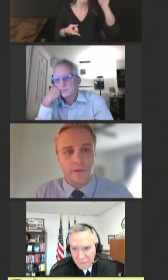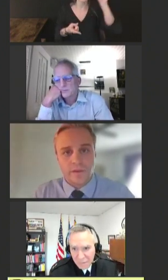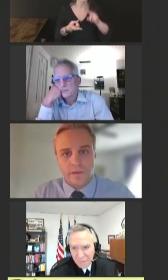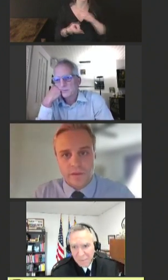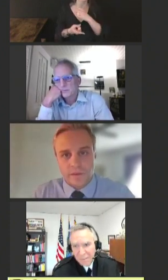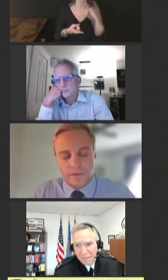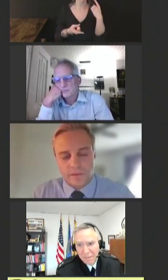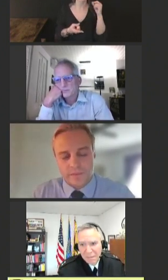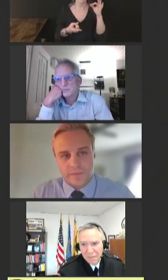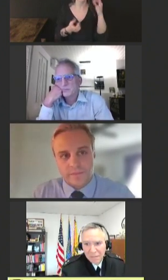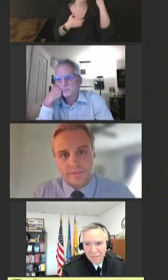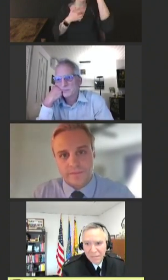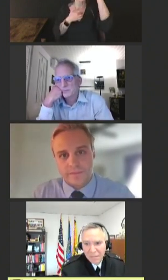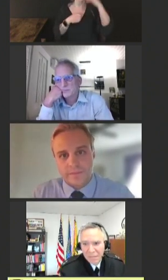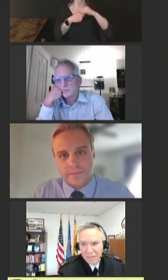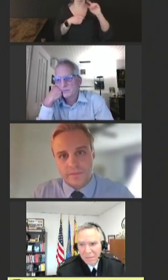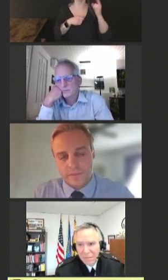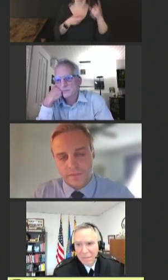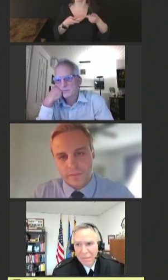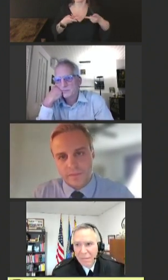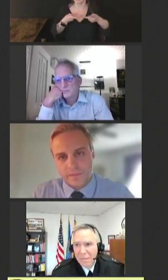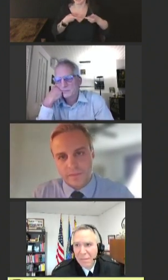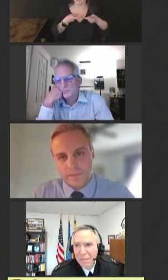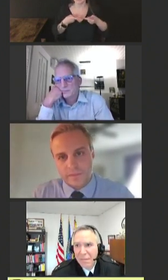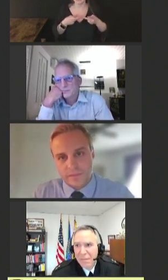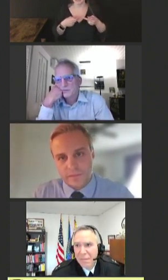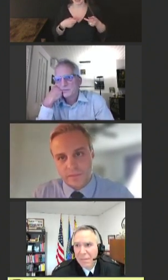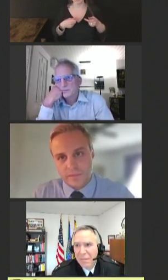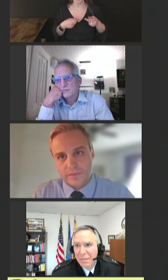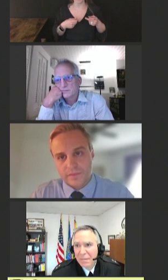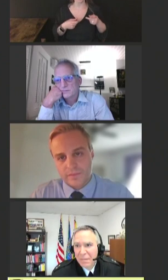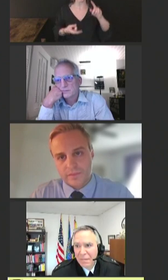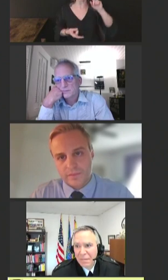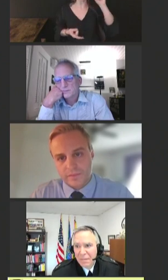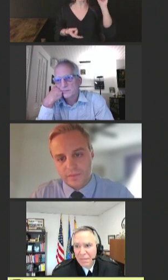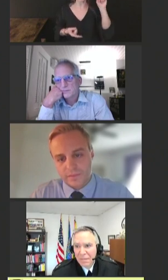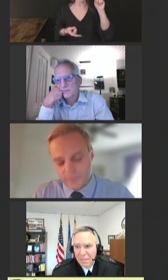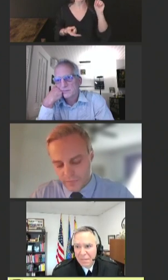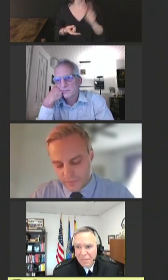a lot of focus on reducing risk of progression to severe disease, hospitalization, and death,